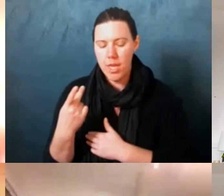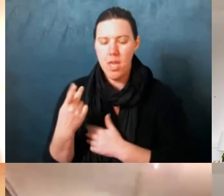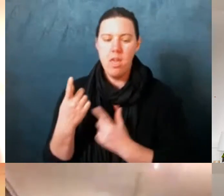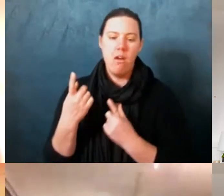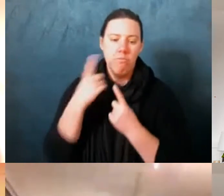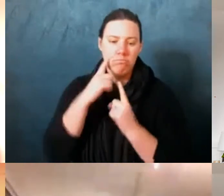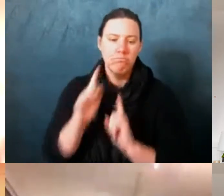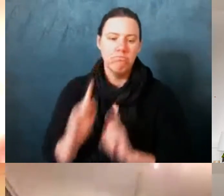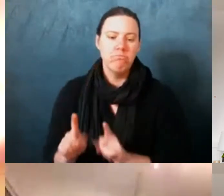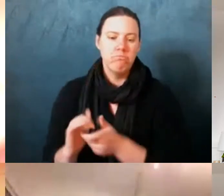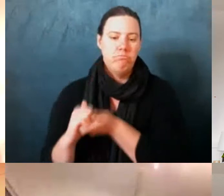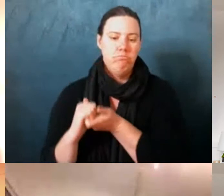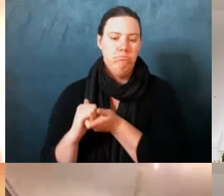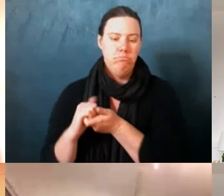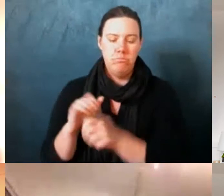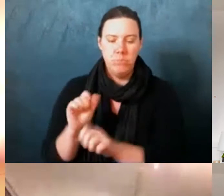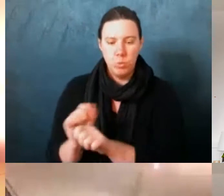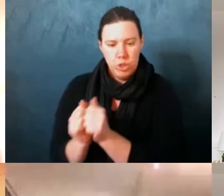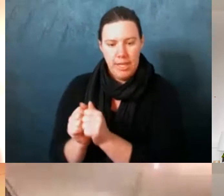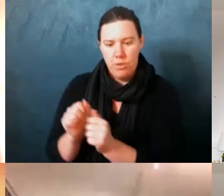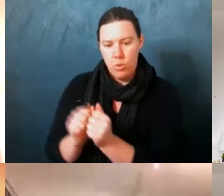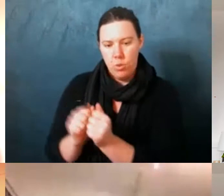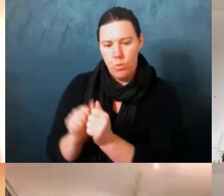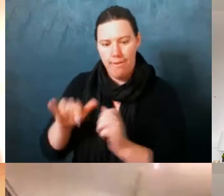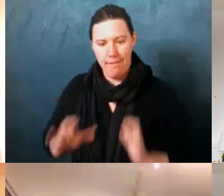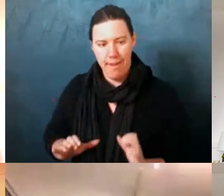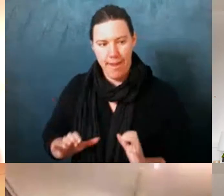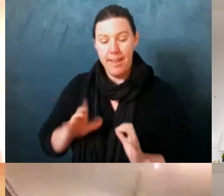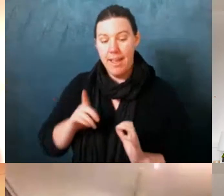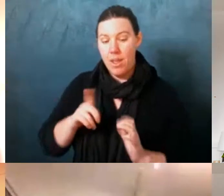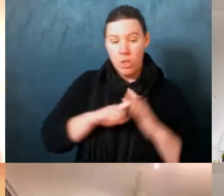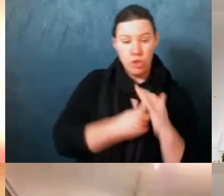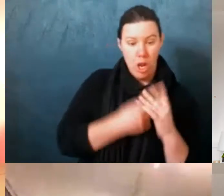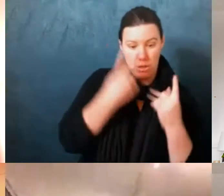and, you know, to have from suicidal attempt,